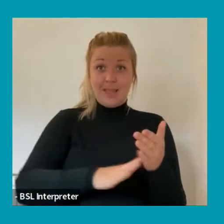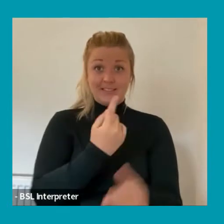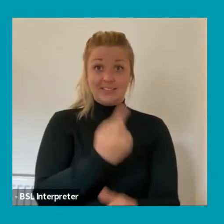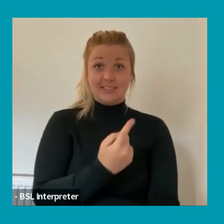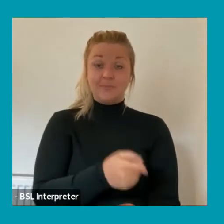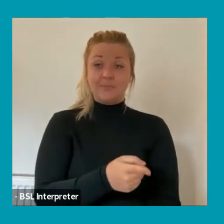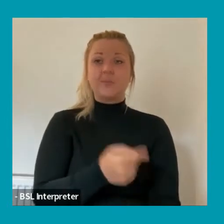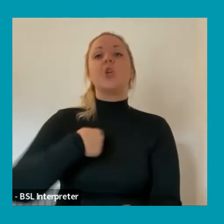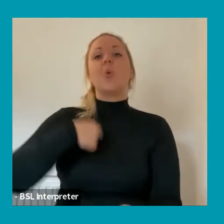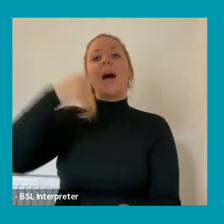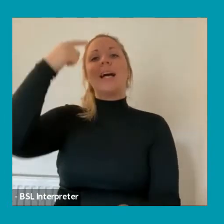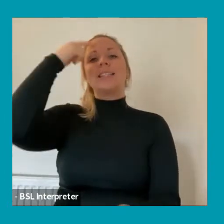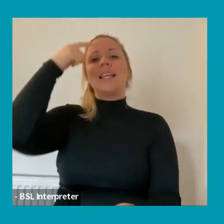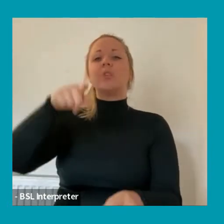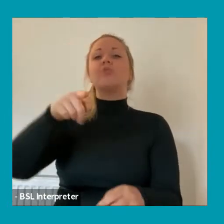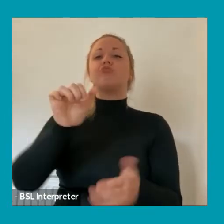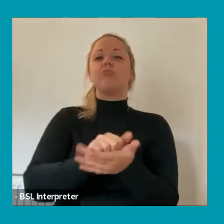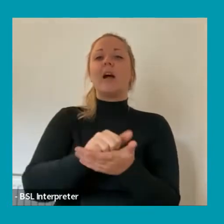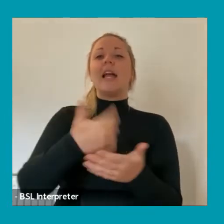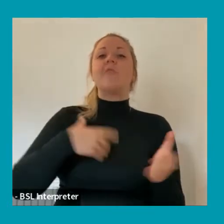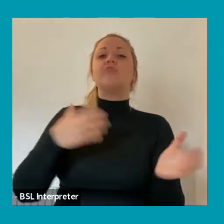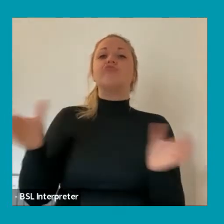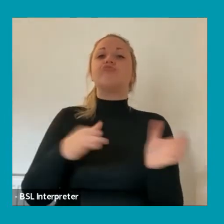That inclusive design is crucial, isn't it?